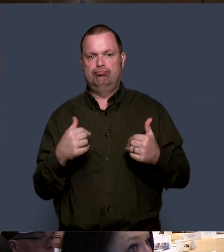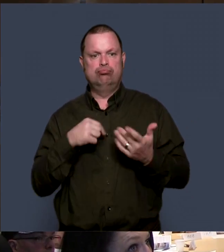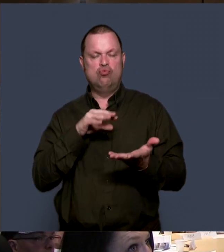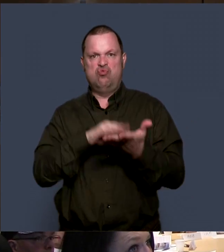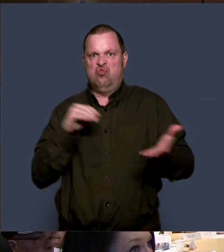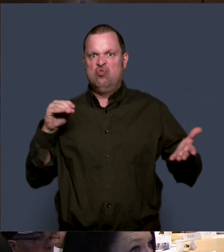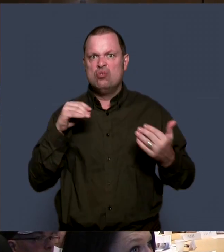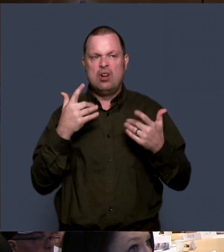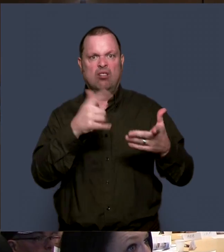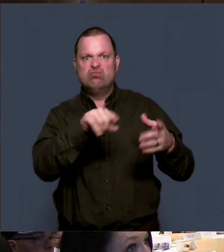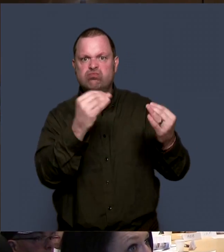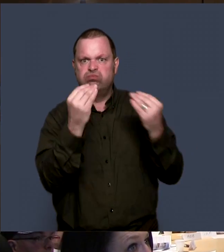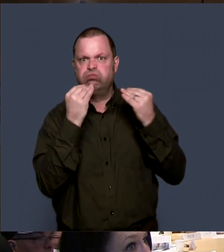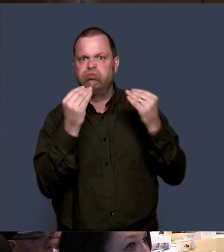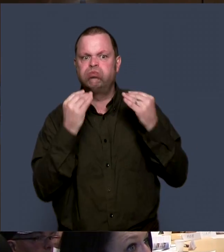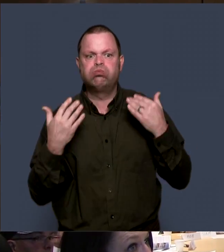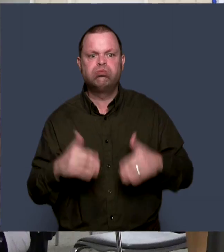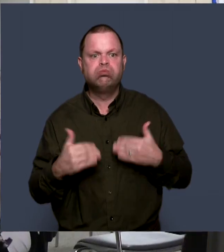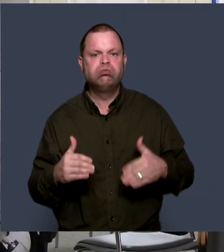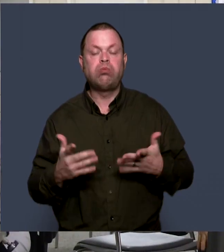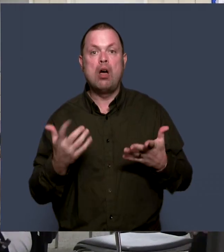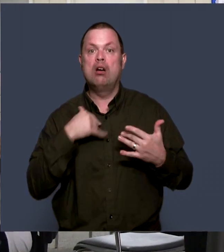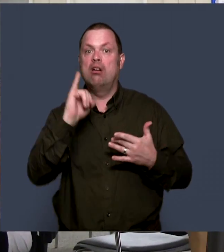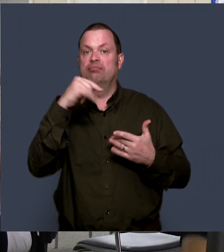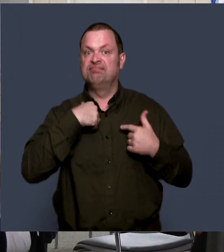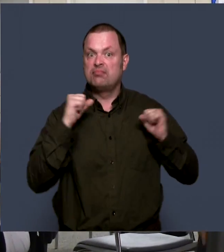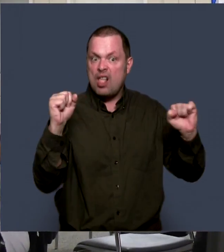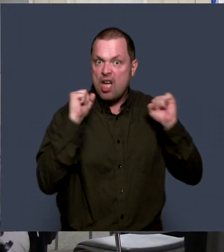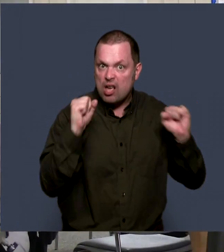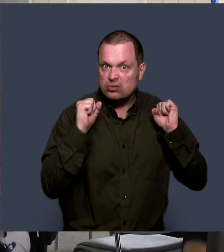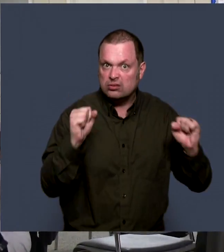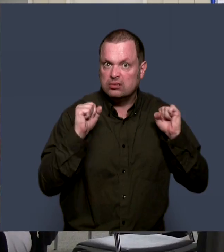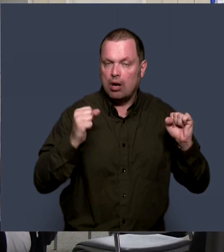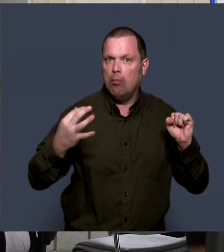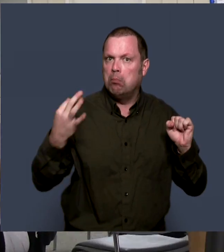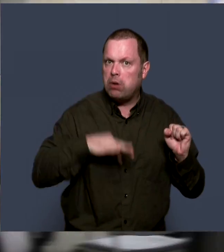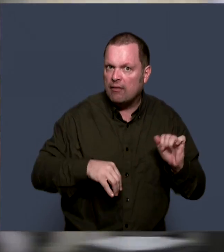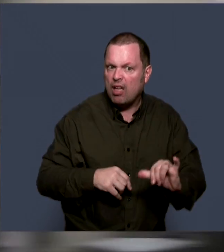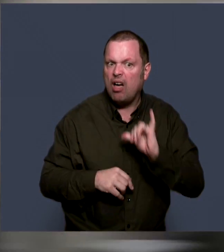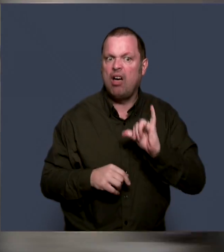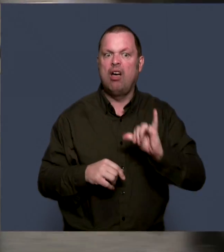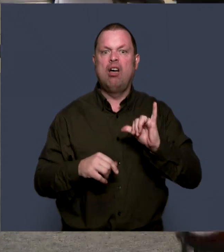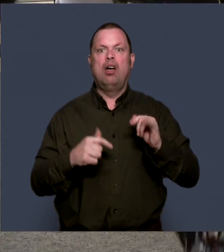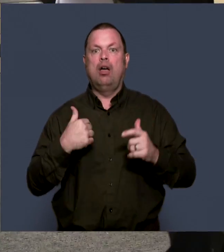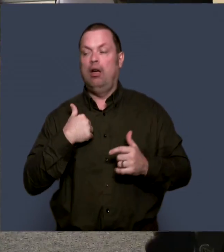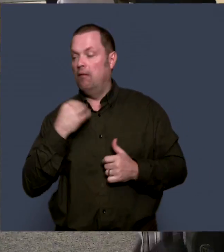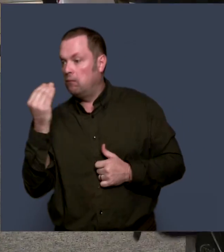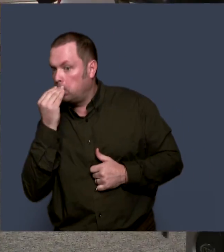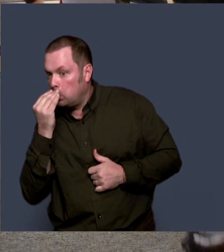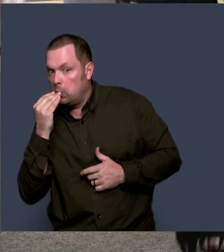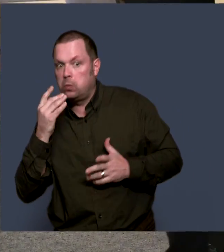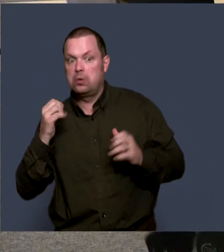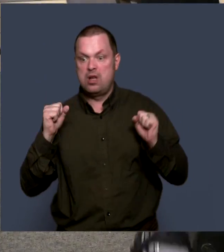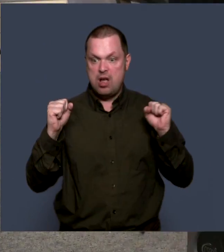It taught me the benefits of exercise and how exercise and eating properly will impact the management